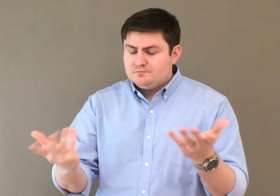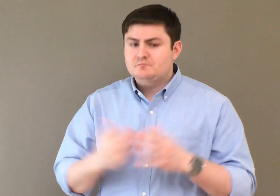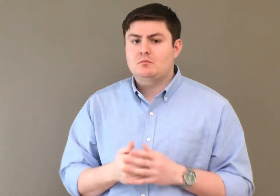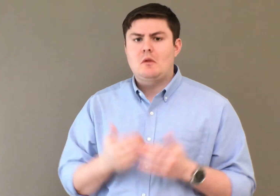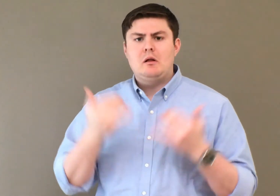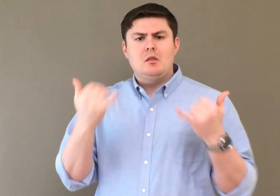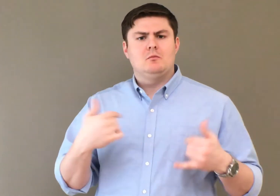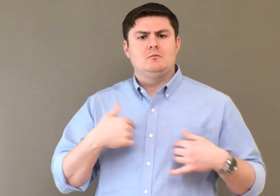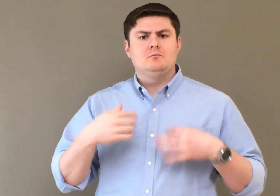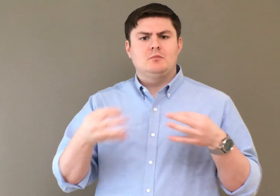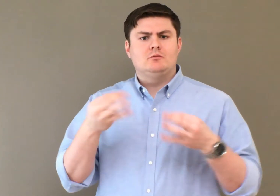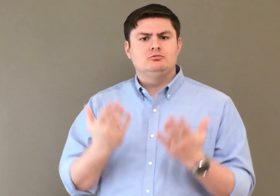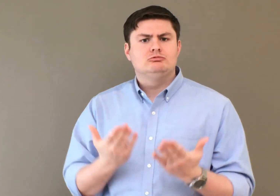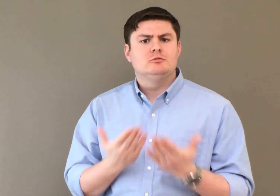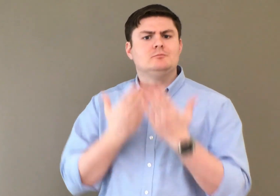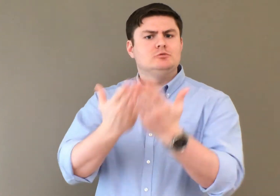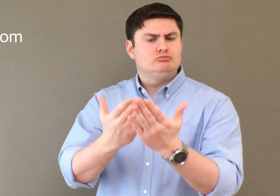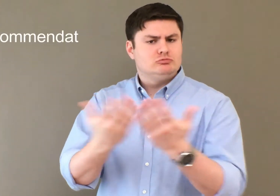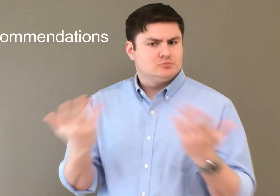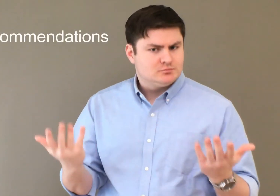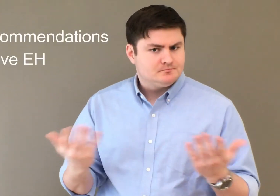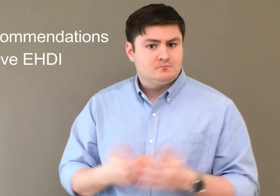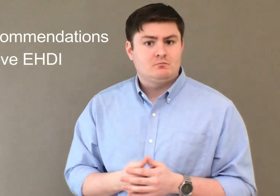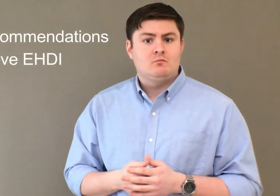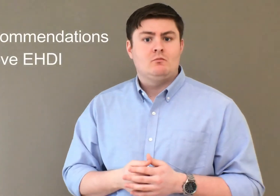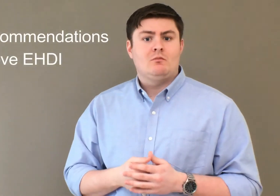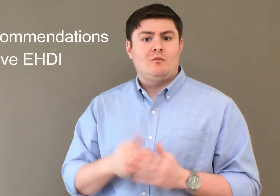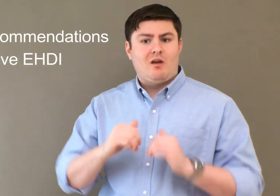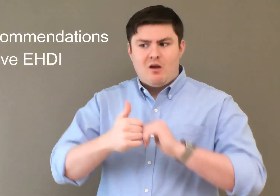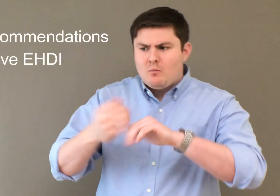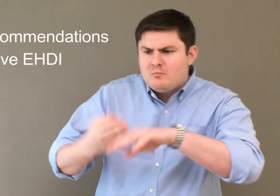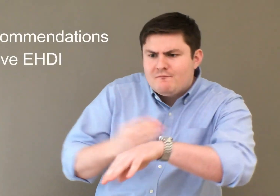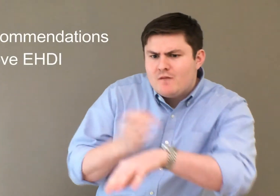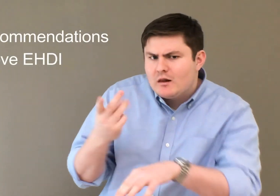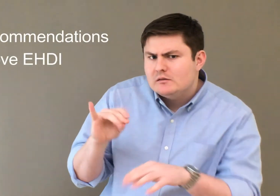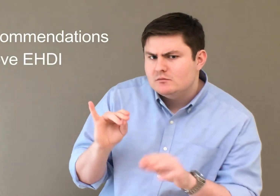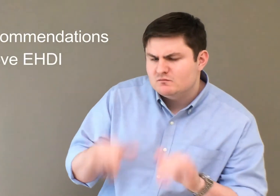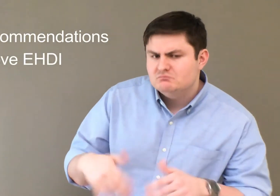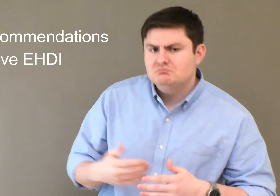Now that I’ve reviewed EHDI’s shortcomings, I also have five specific recommendations